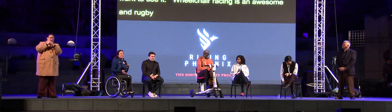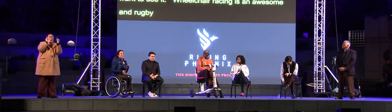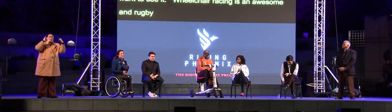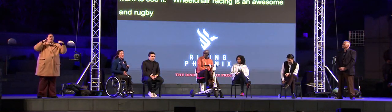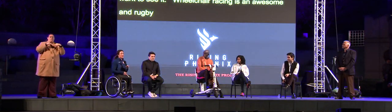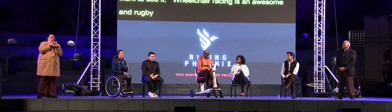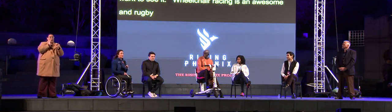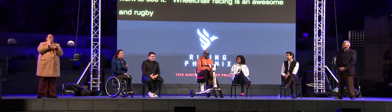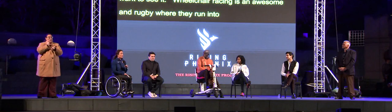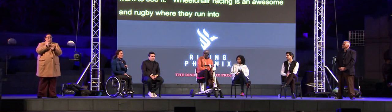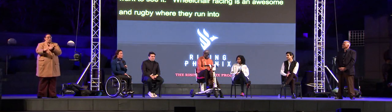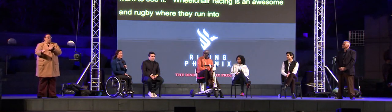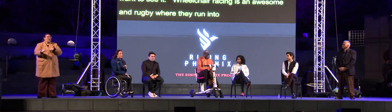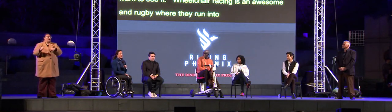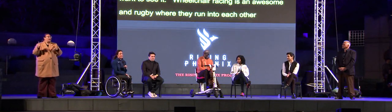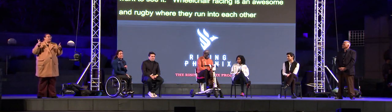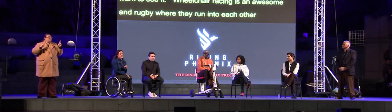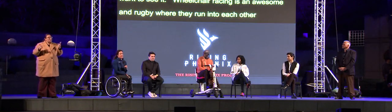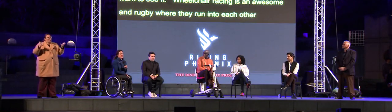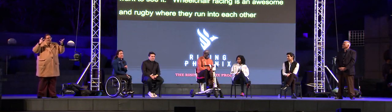And I just I think people want to see it,